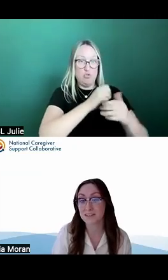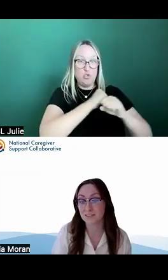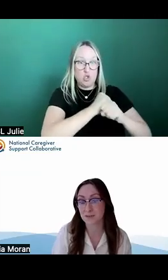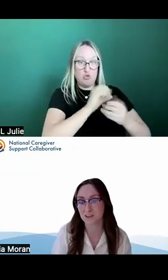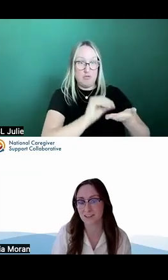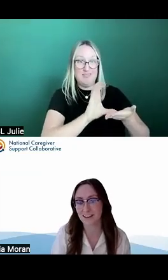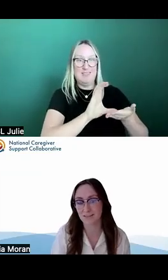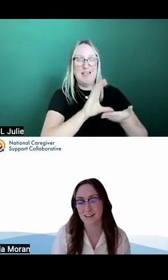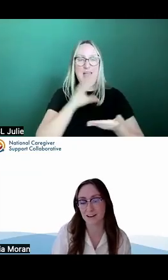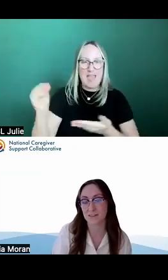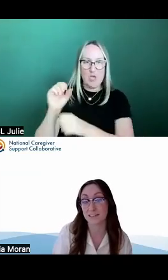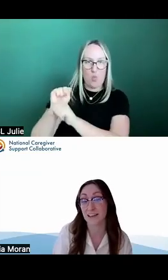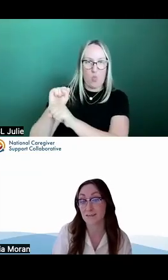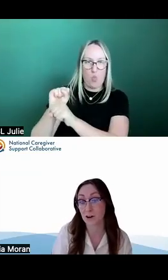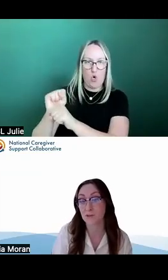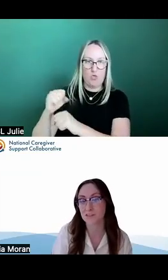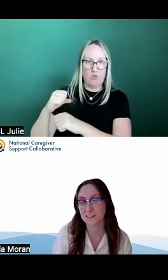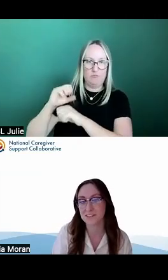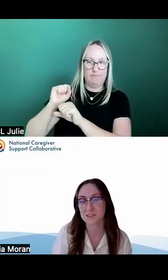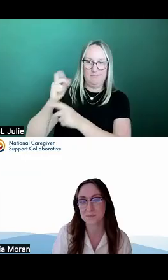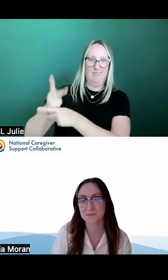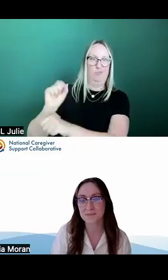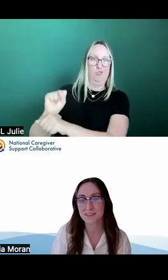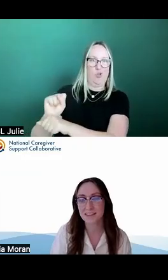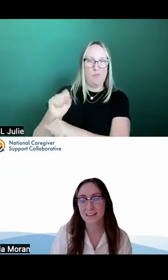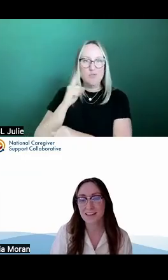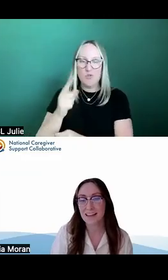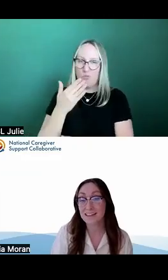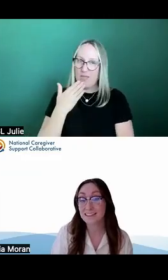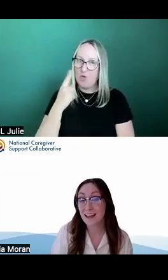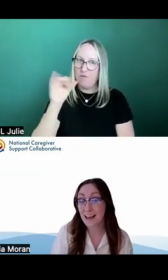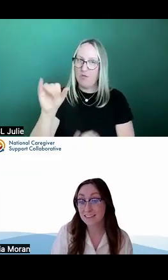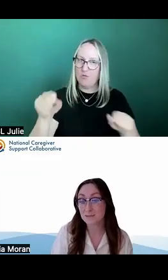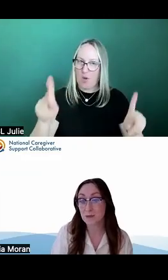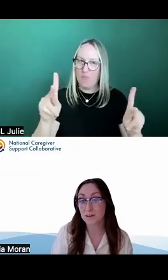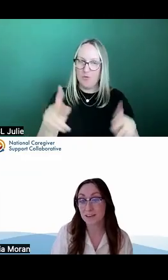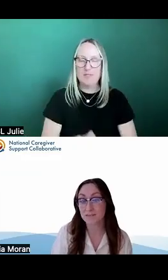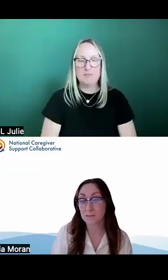we definitely appreciate you sharing those engagement opportunities. Next, we will hear from